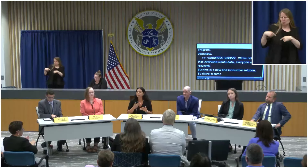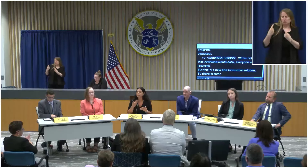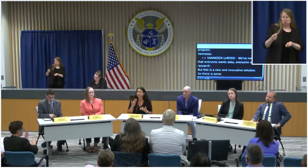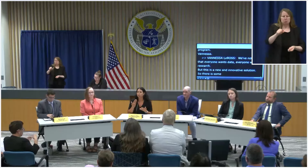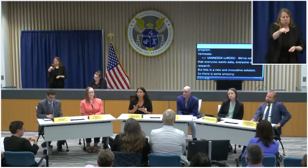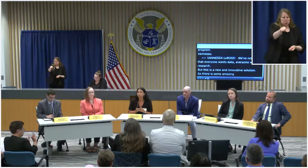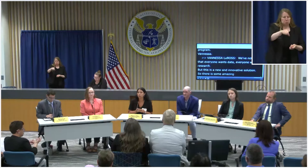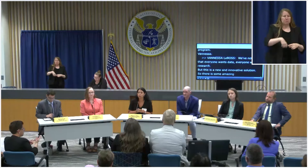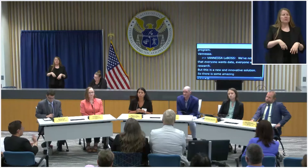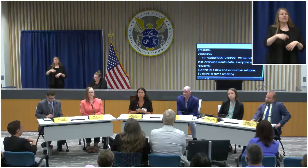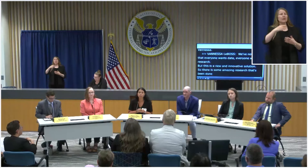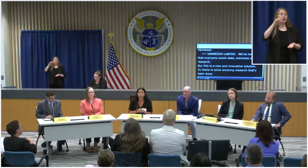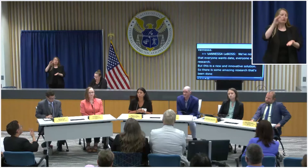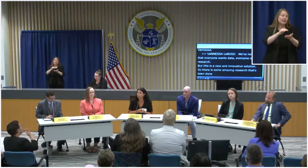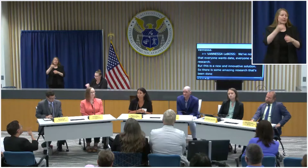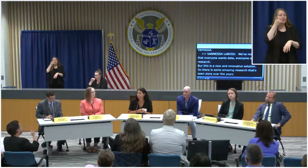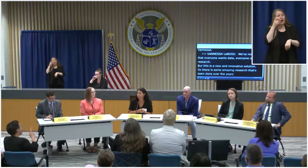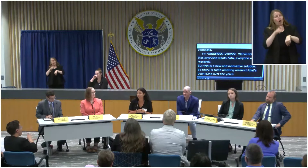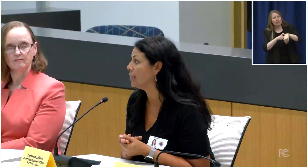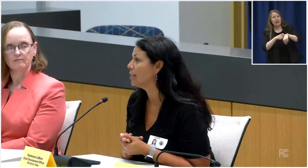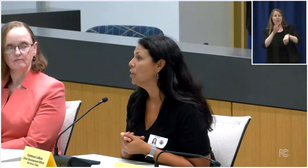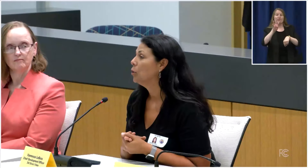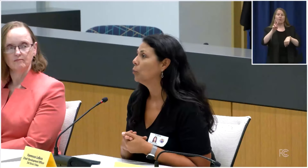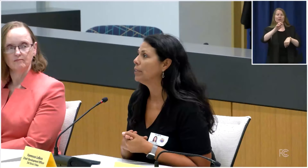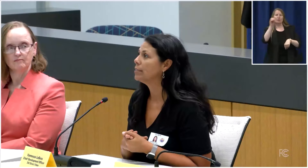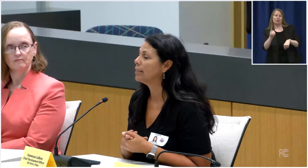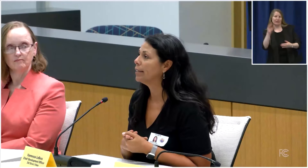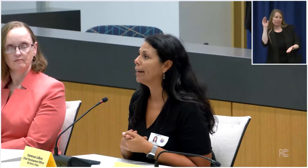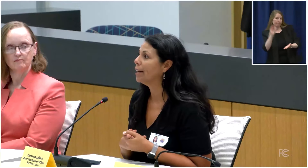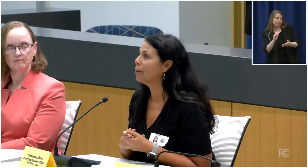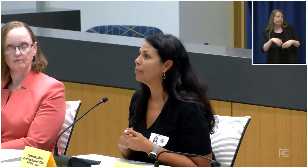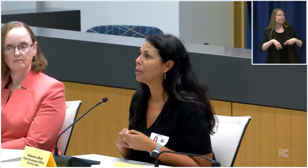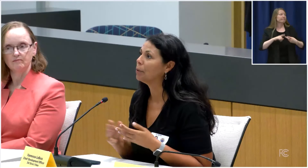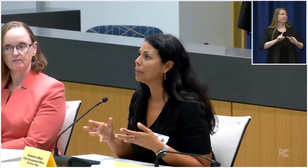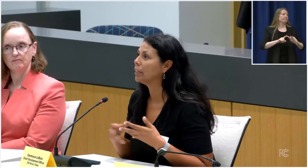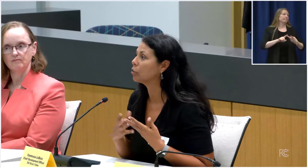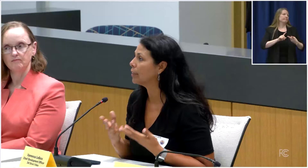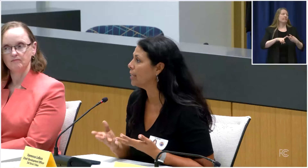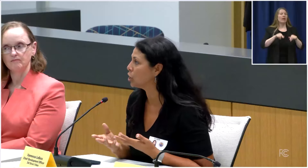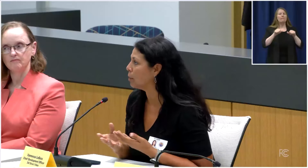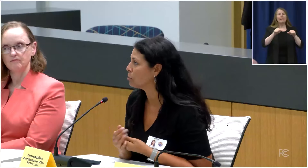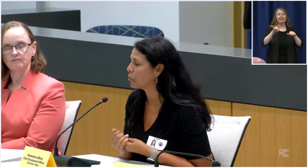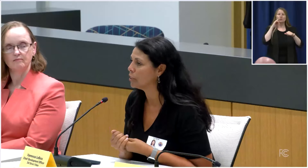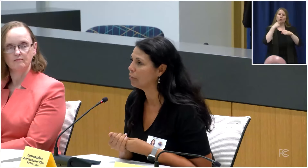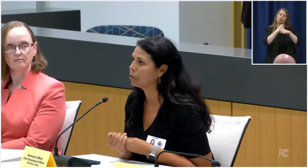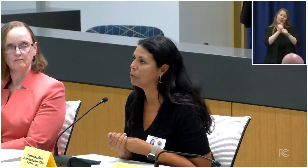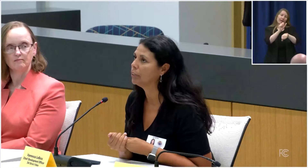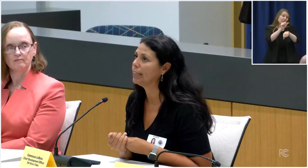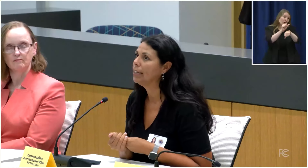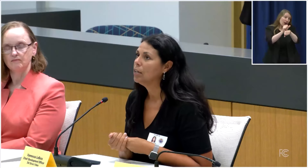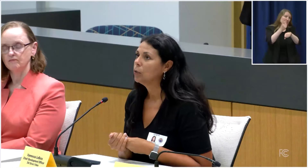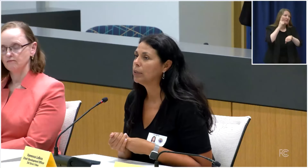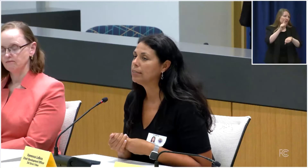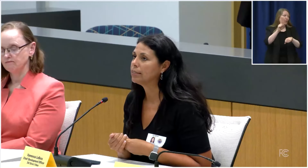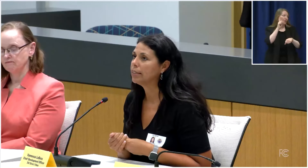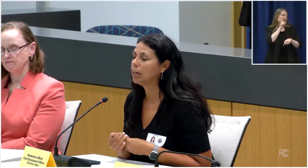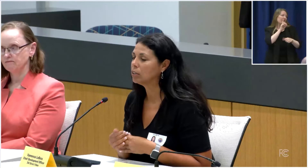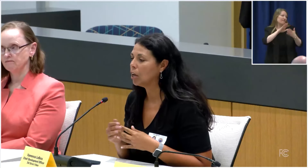INNOVATIVE SOLUTION. SO THERE IS SOME AMAZING RESEARCH THAT'S BEEN DONE OVER THE YEARS. WE SEE REDUCED CALL TIMES OF